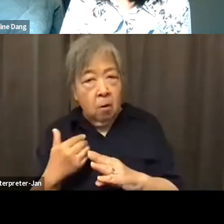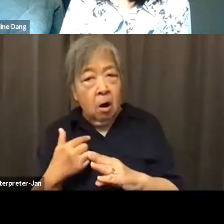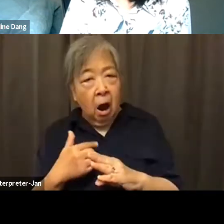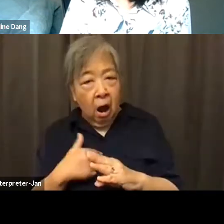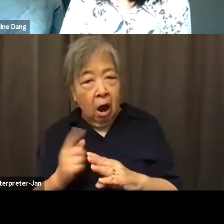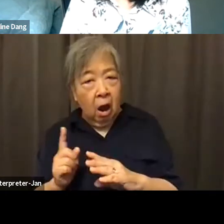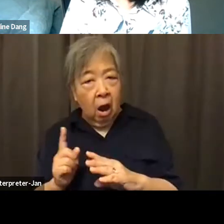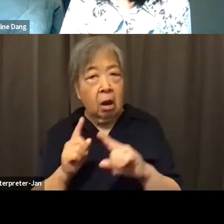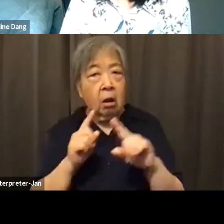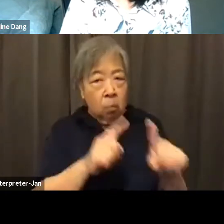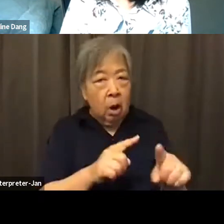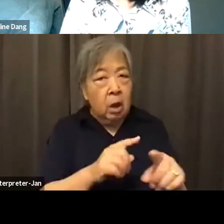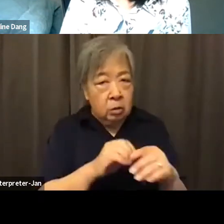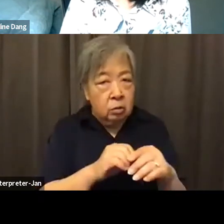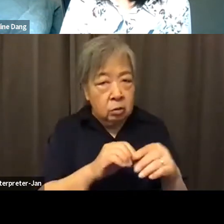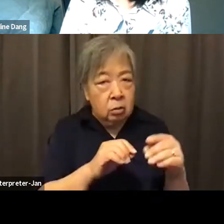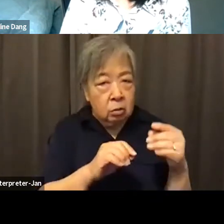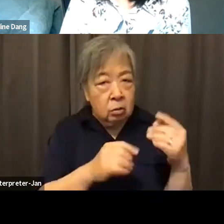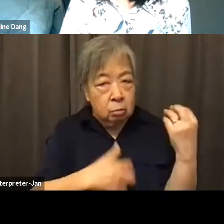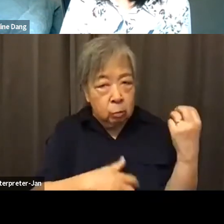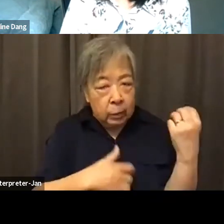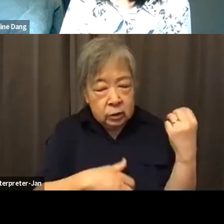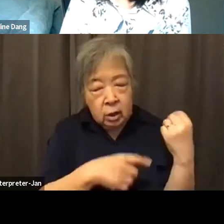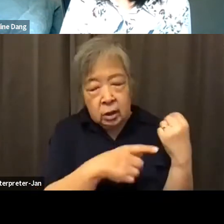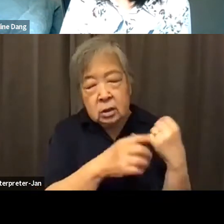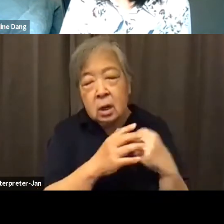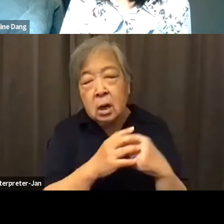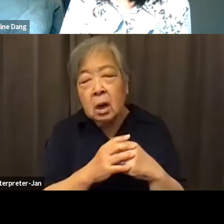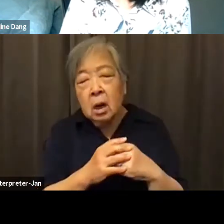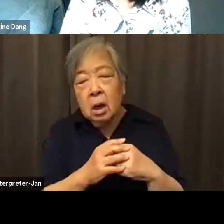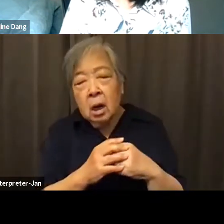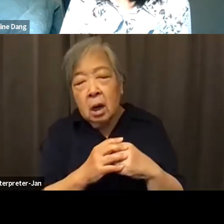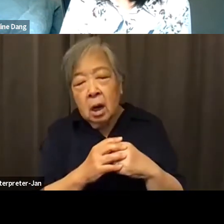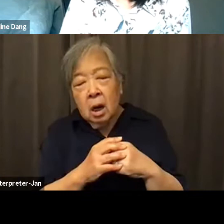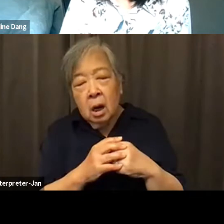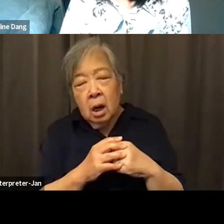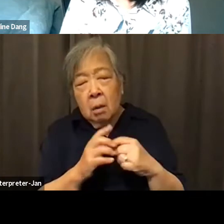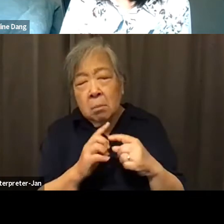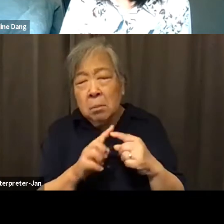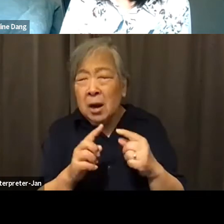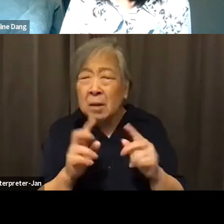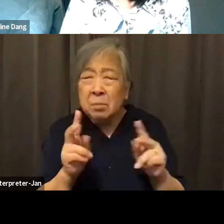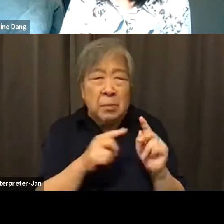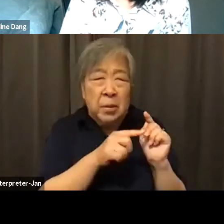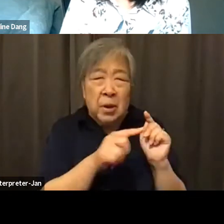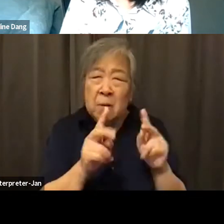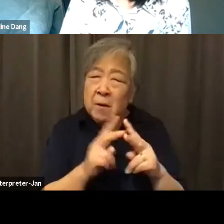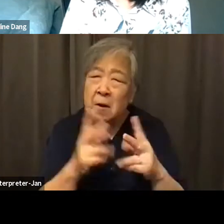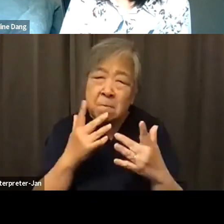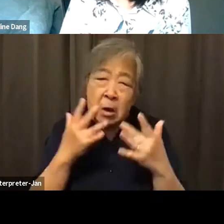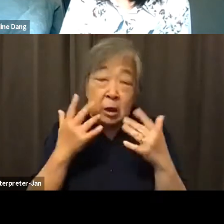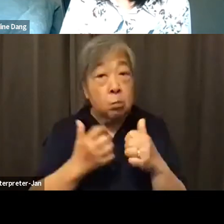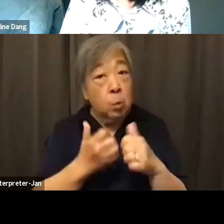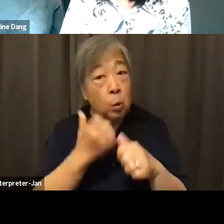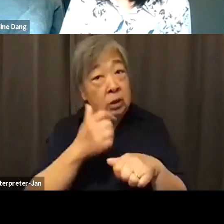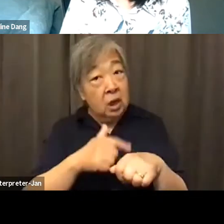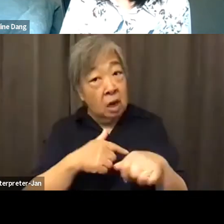in Buenos Aires. But everyone was really friendly, most of the time when I went out, and there was usually